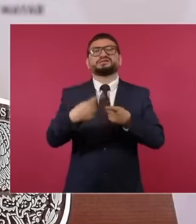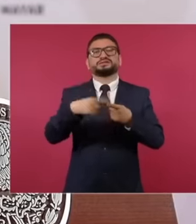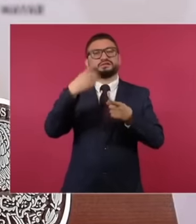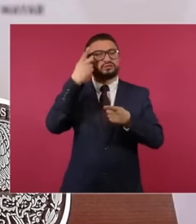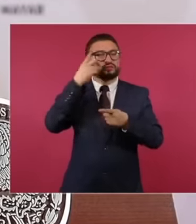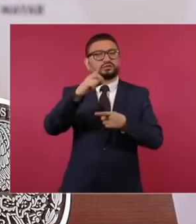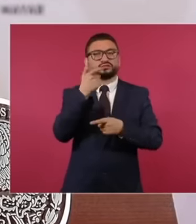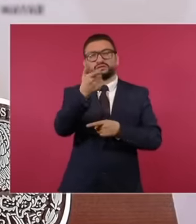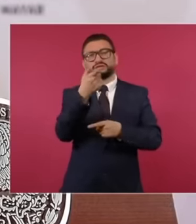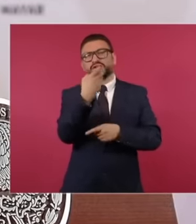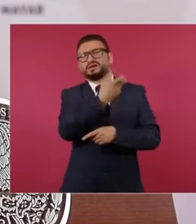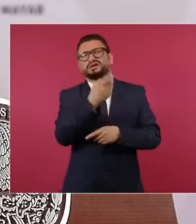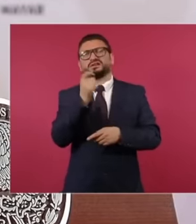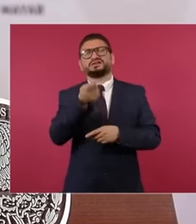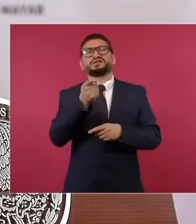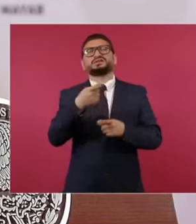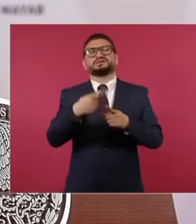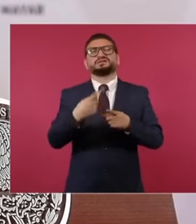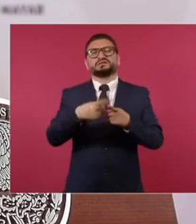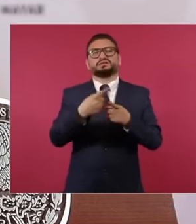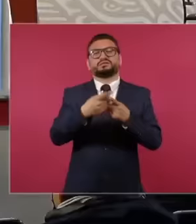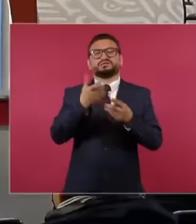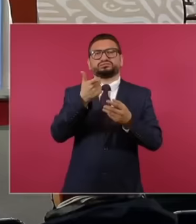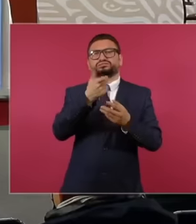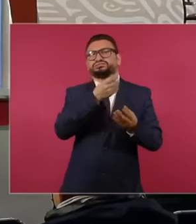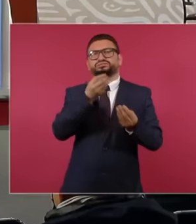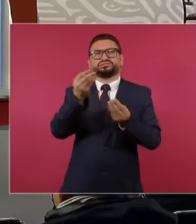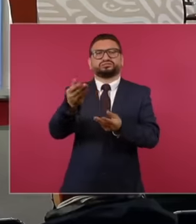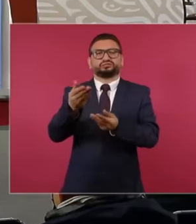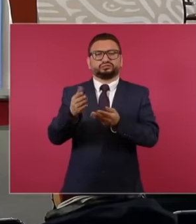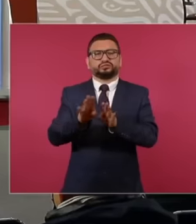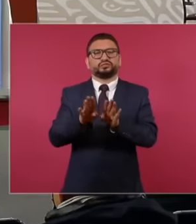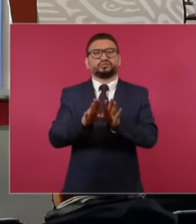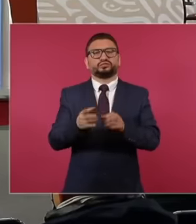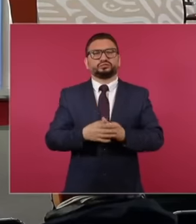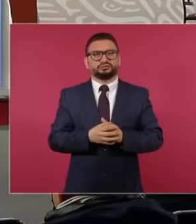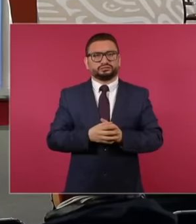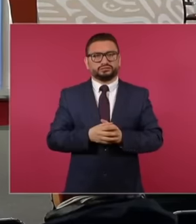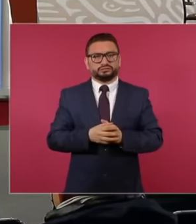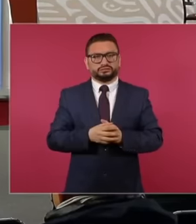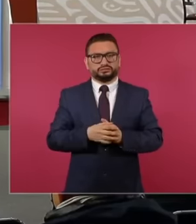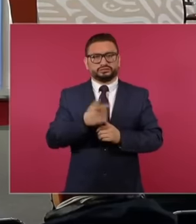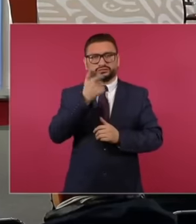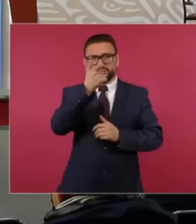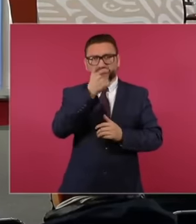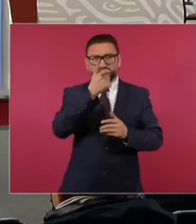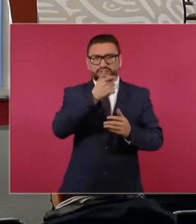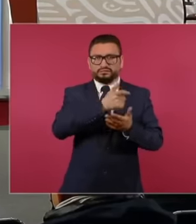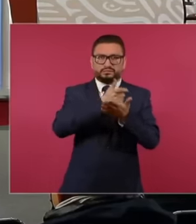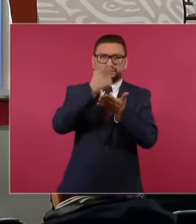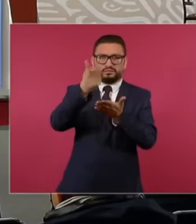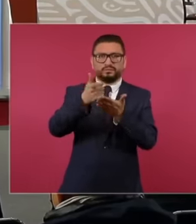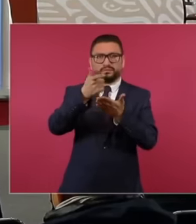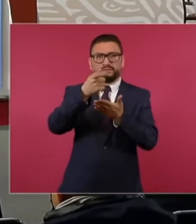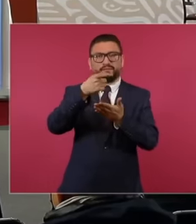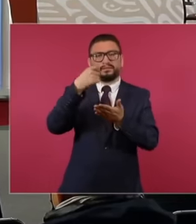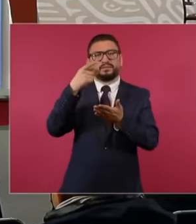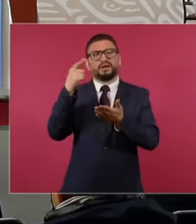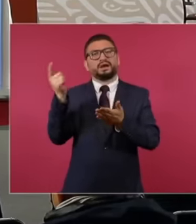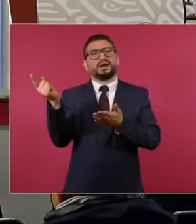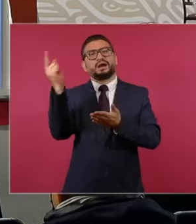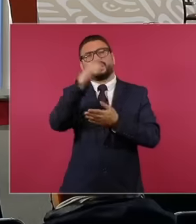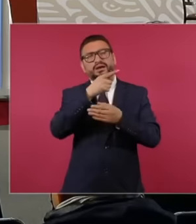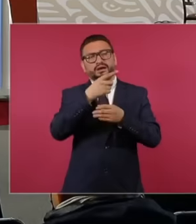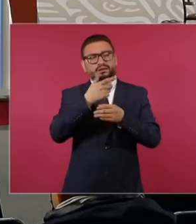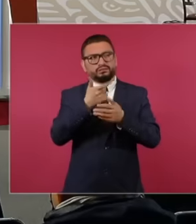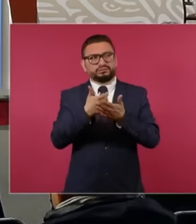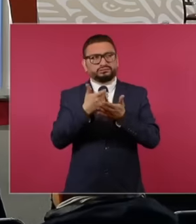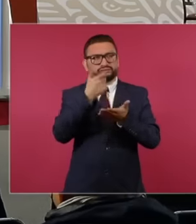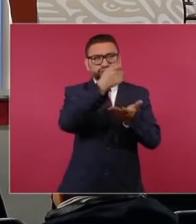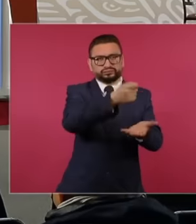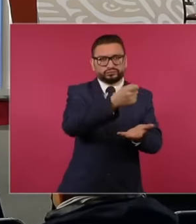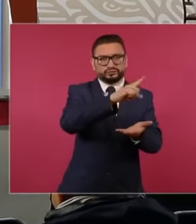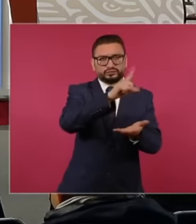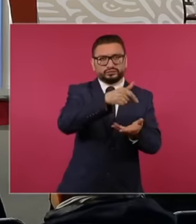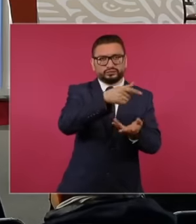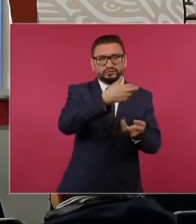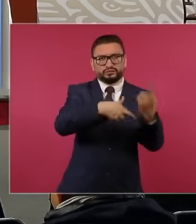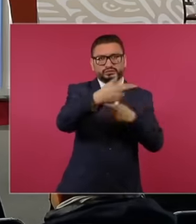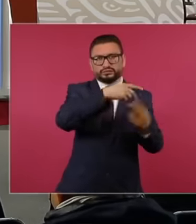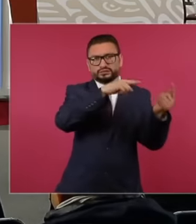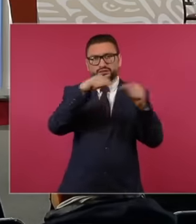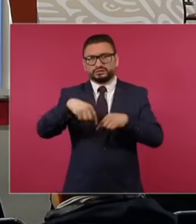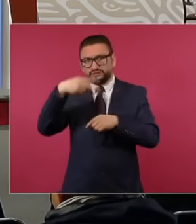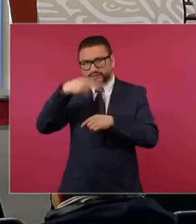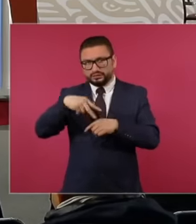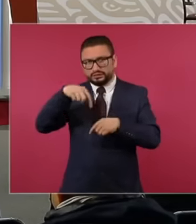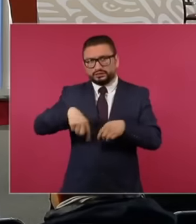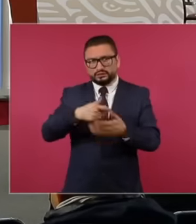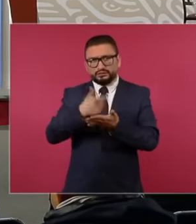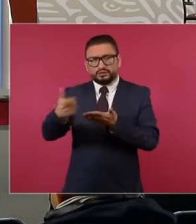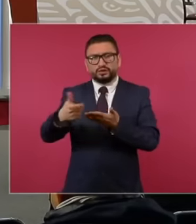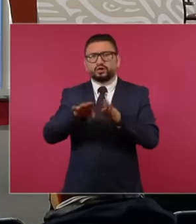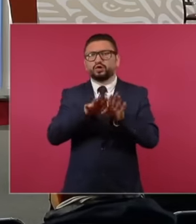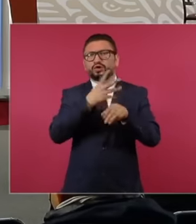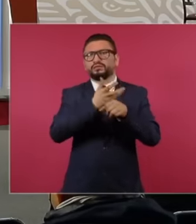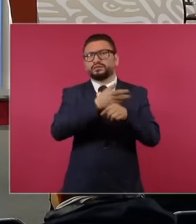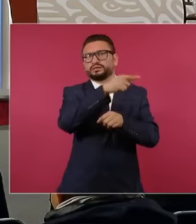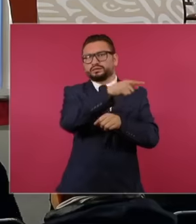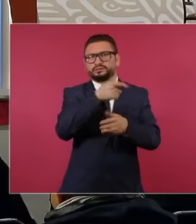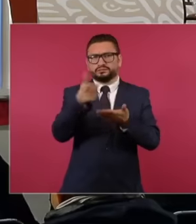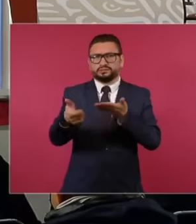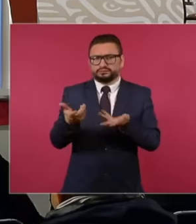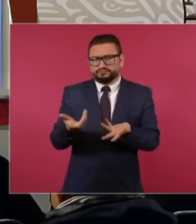that money that arrives there in order to return here and pay here from the United States. Because